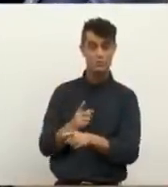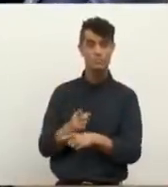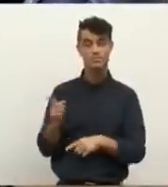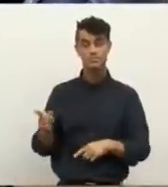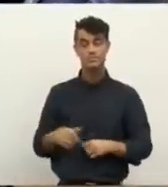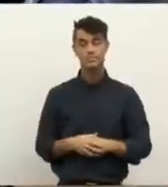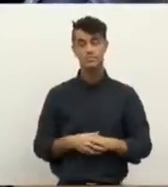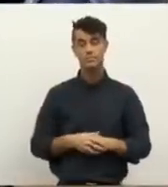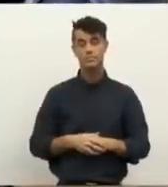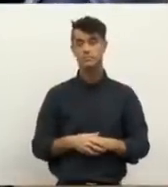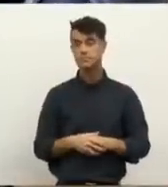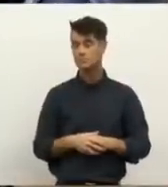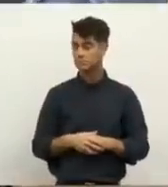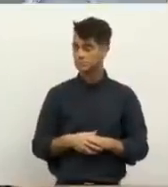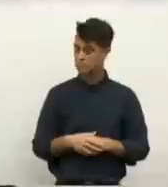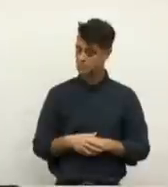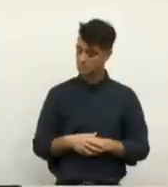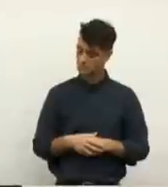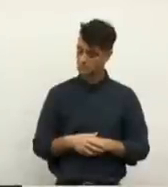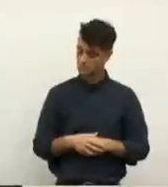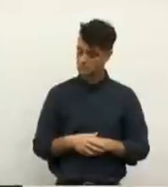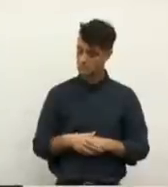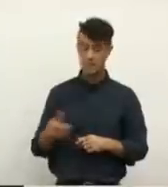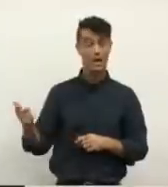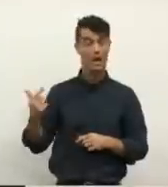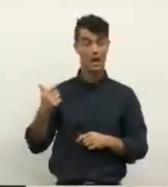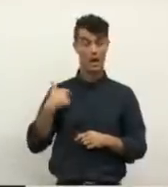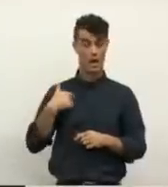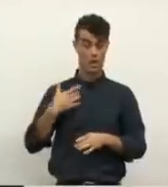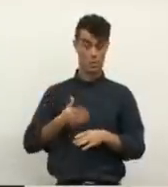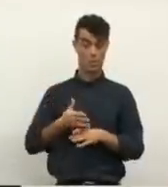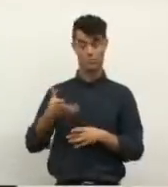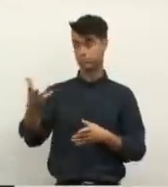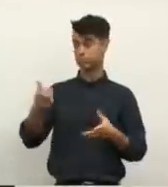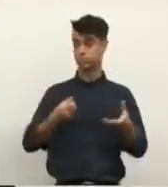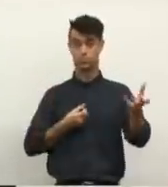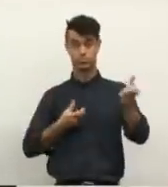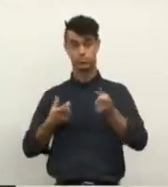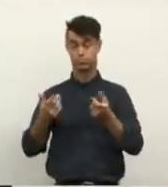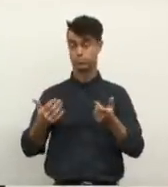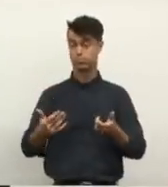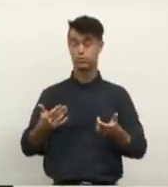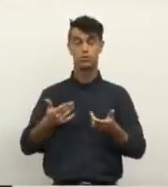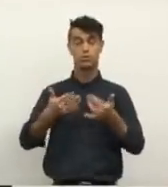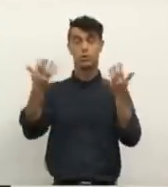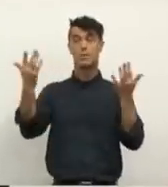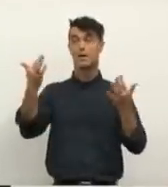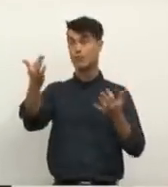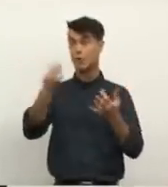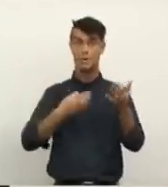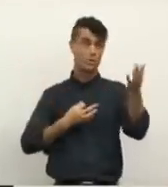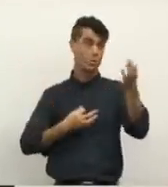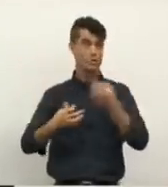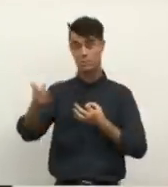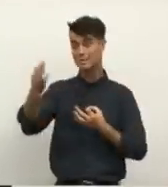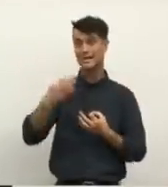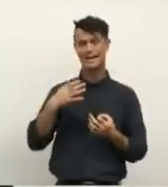at times the volume of requests that are coming in that people in the community might think that the scheme needs to cover,